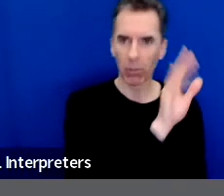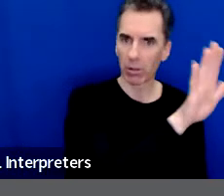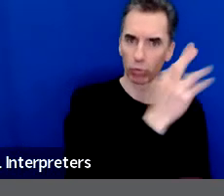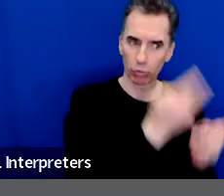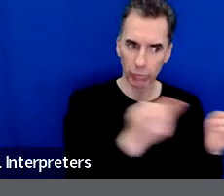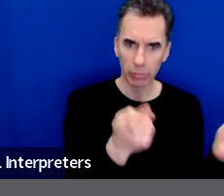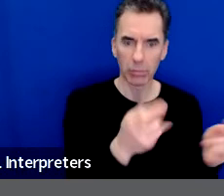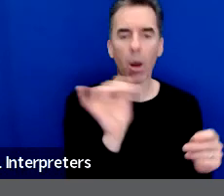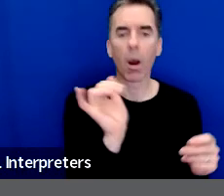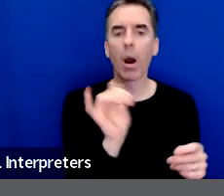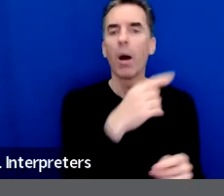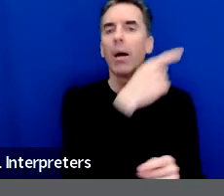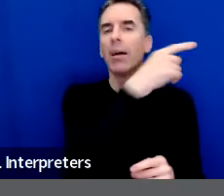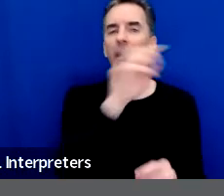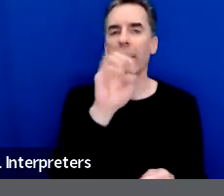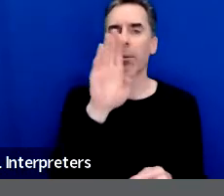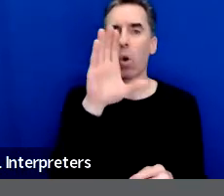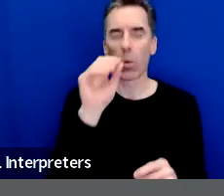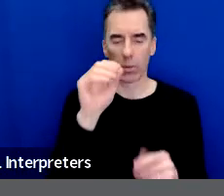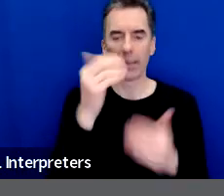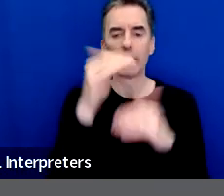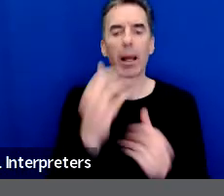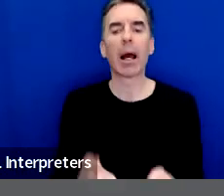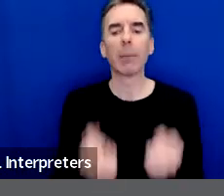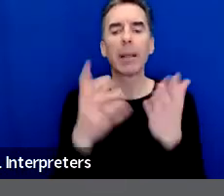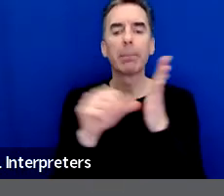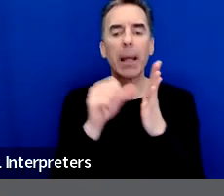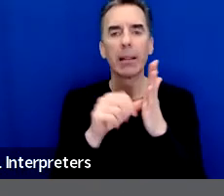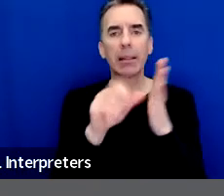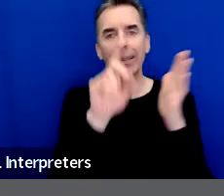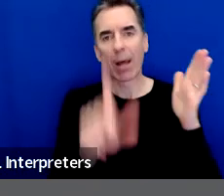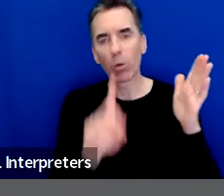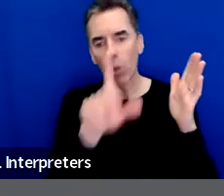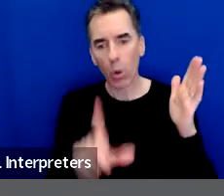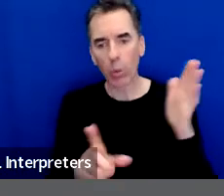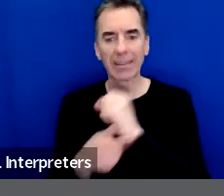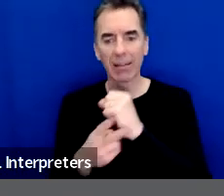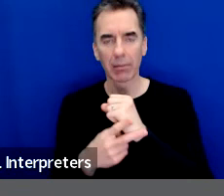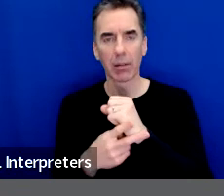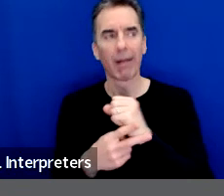limits of what you can download and what you can save. And that's usually what I use as a guide on how much of the book